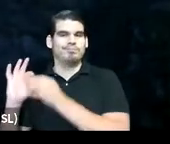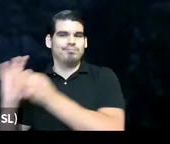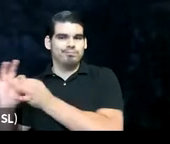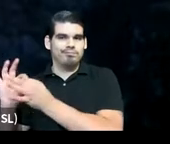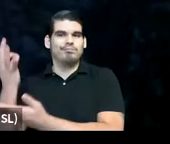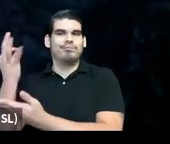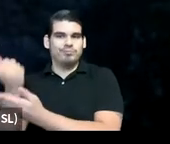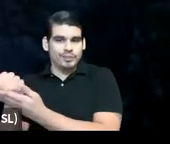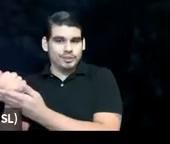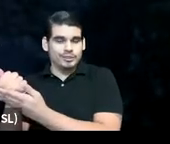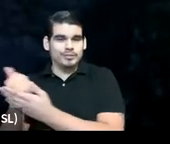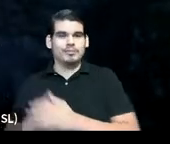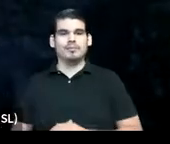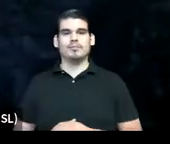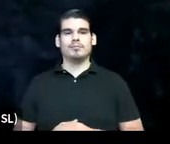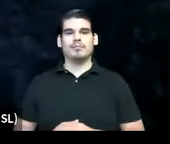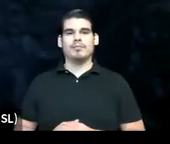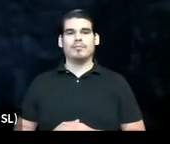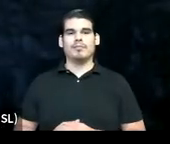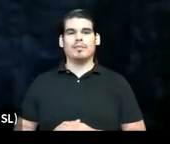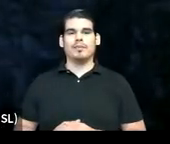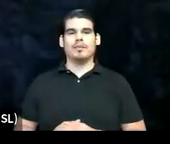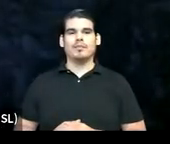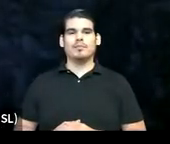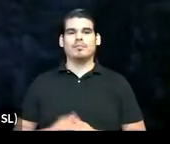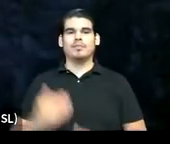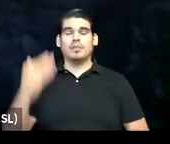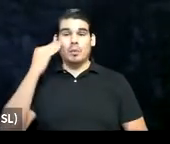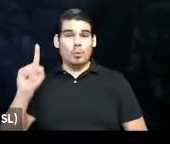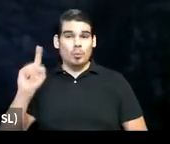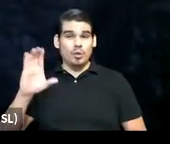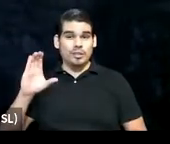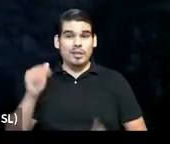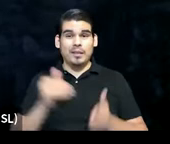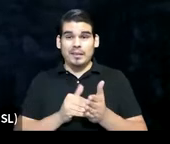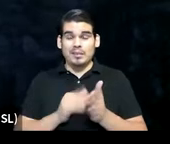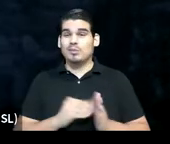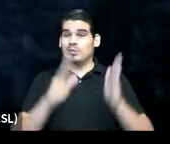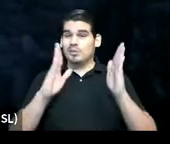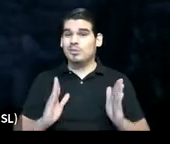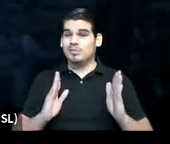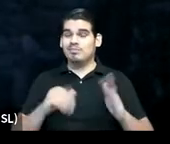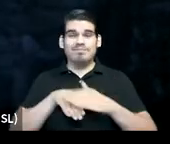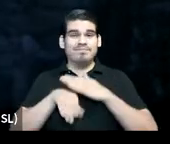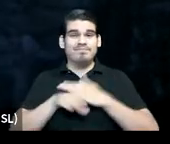engaged in the distance learning. According to October 2020 report when which has been like, like, what is it called,